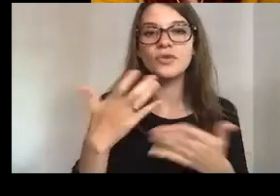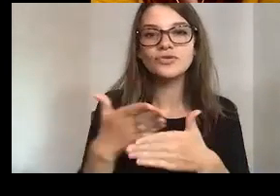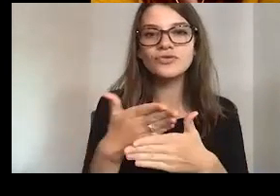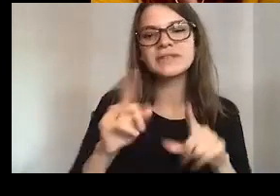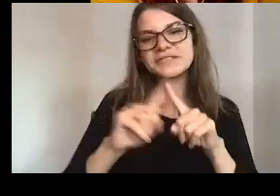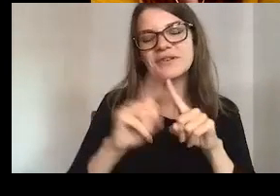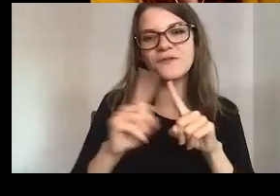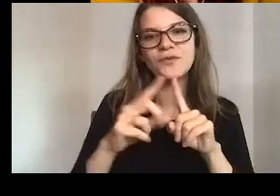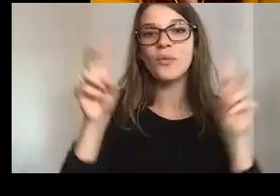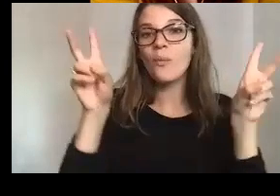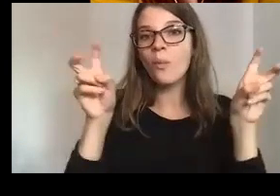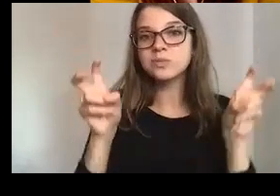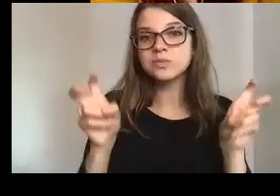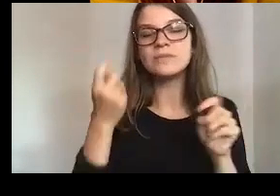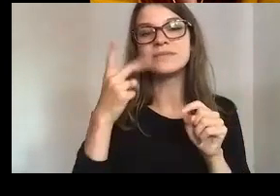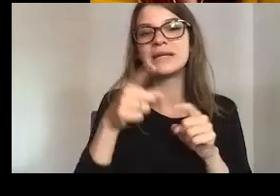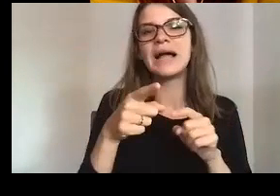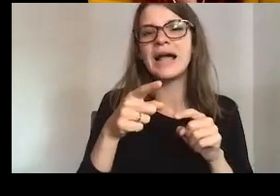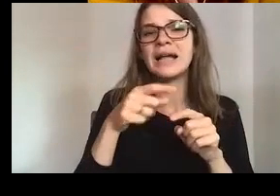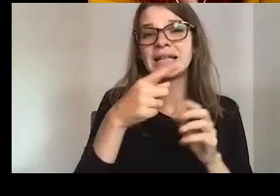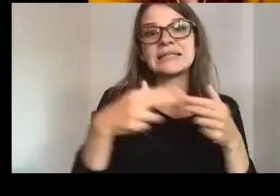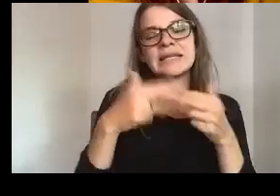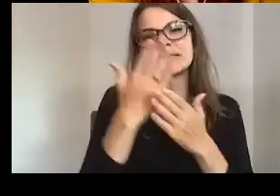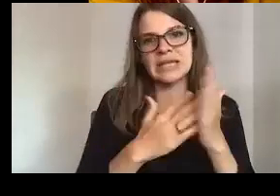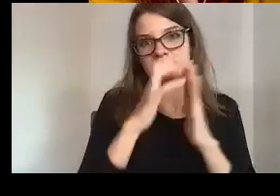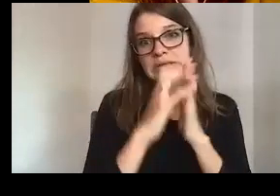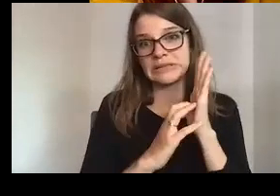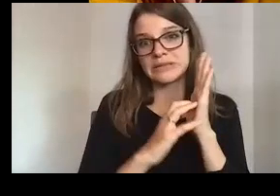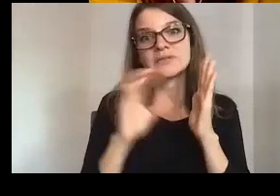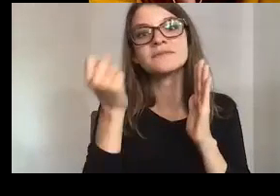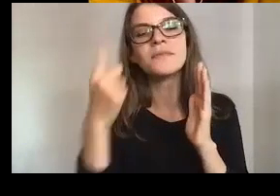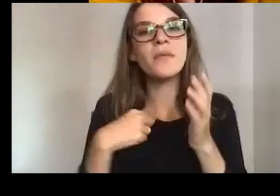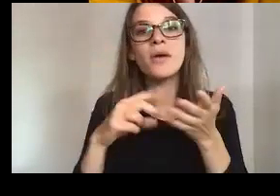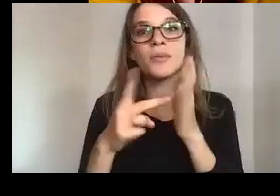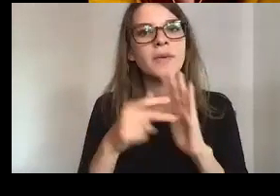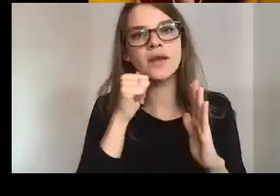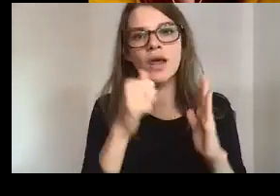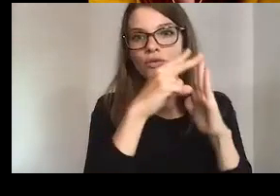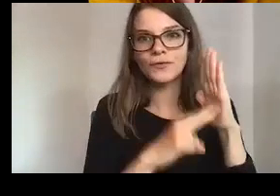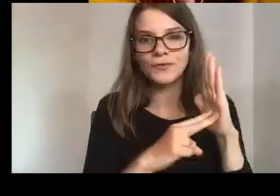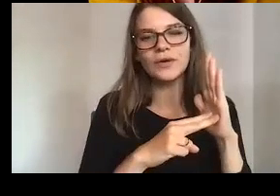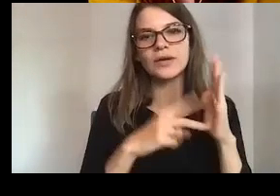next slides look a little bit text heavy and my intention is not to read and sit sit and read all